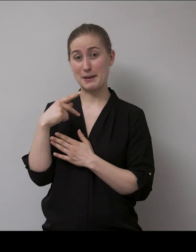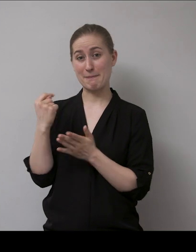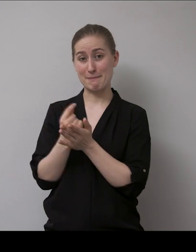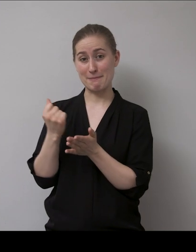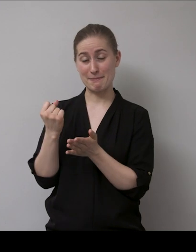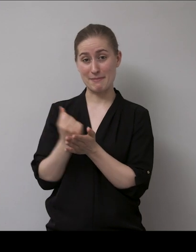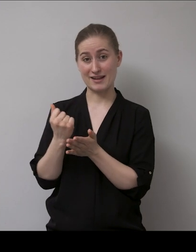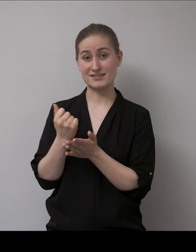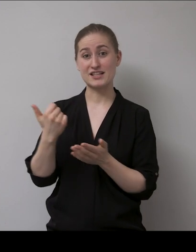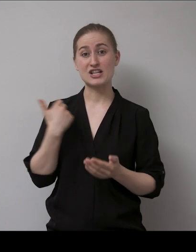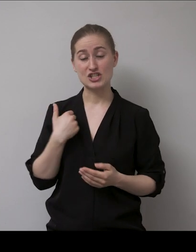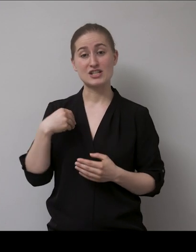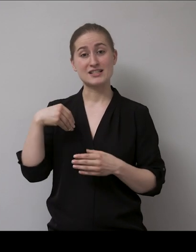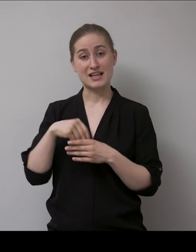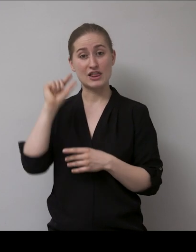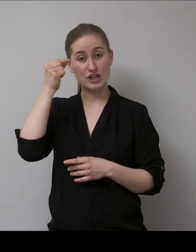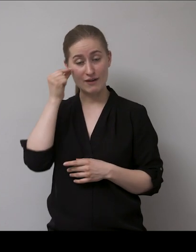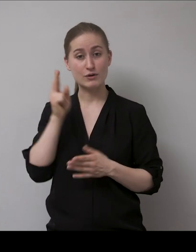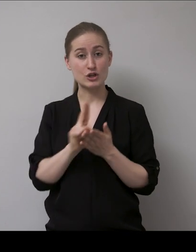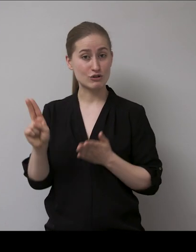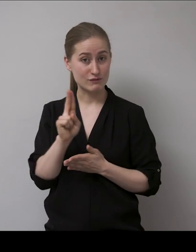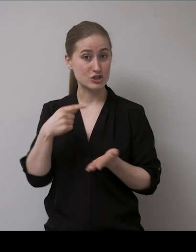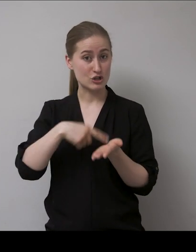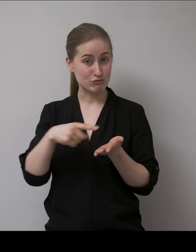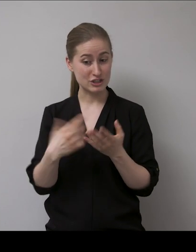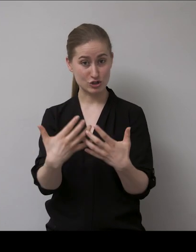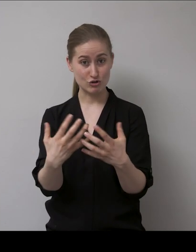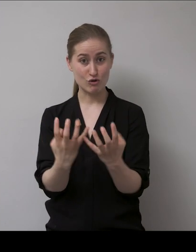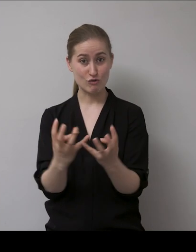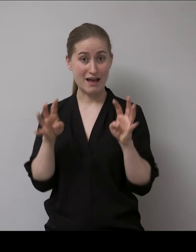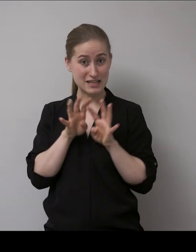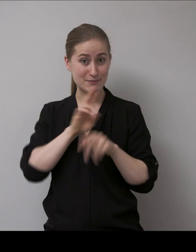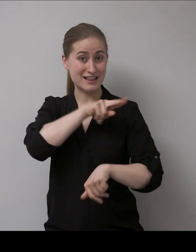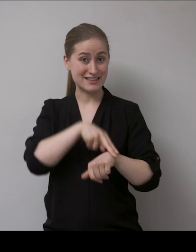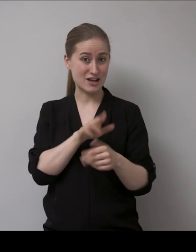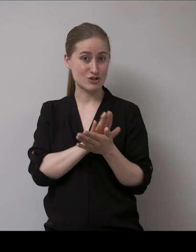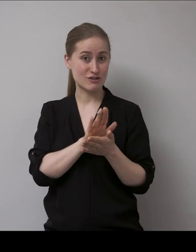of the Government-University-Industry Research Roundtable of the National Academies of Science,